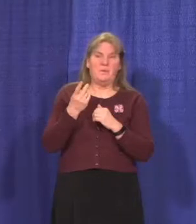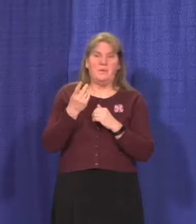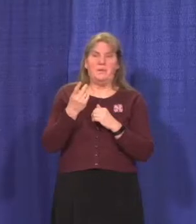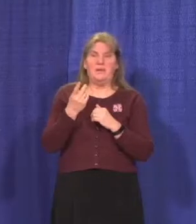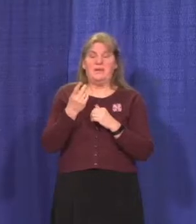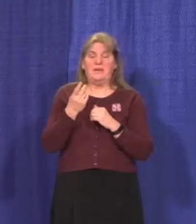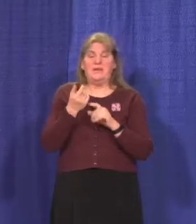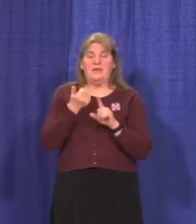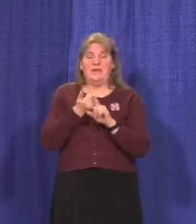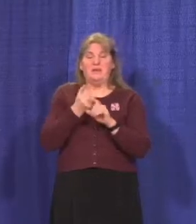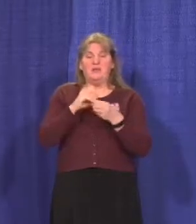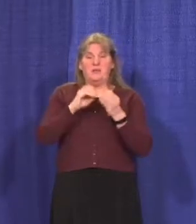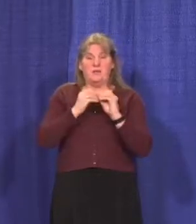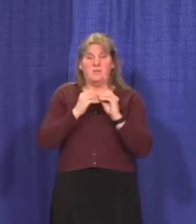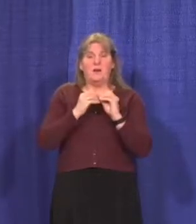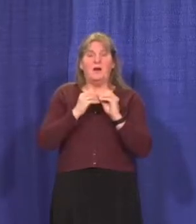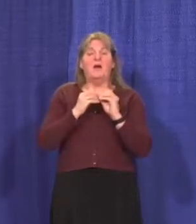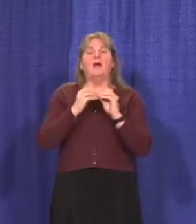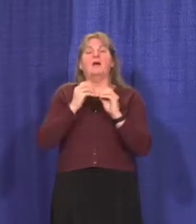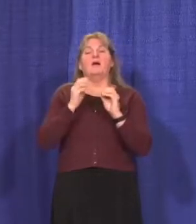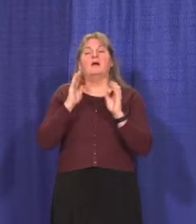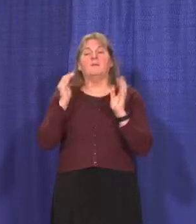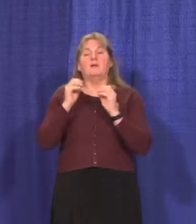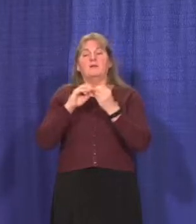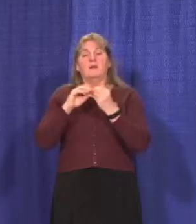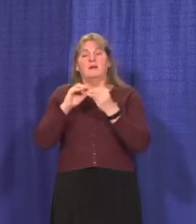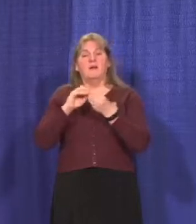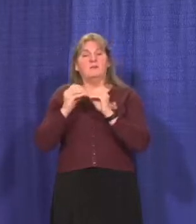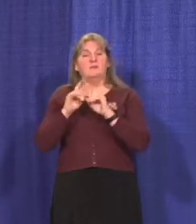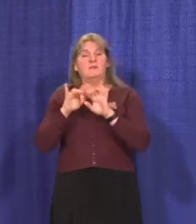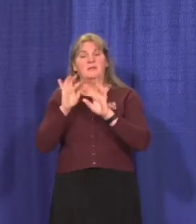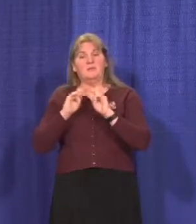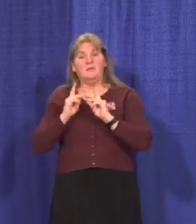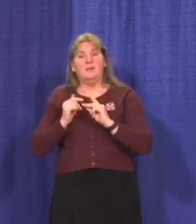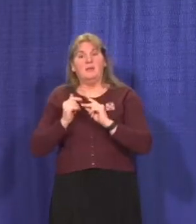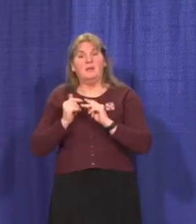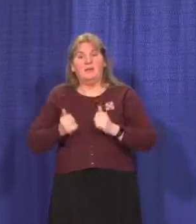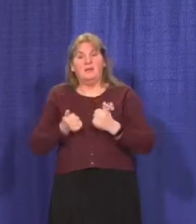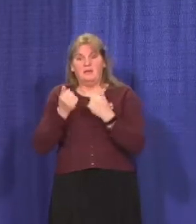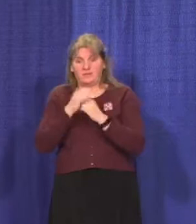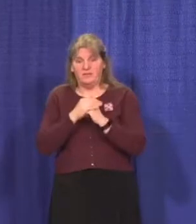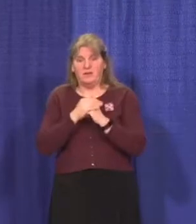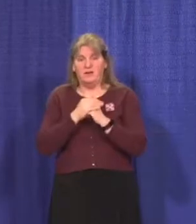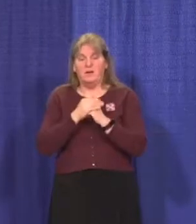October, early October levels in BC.